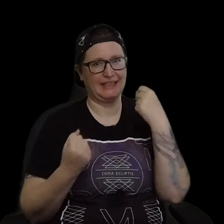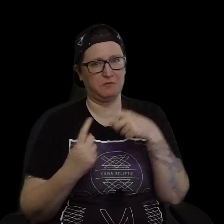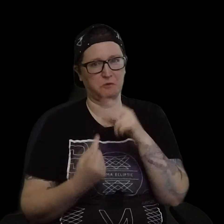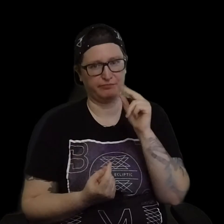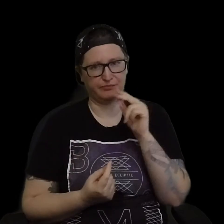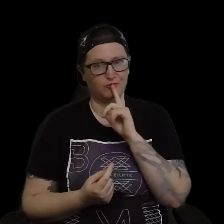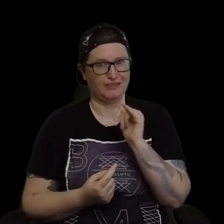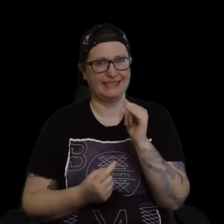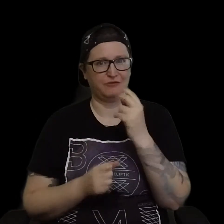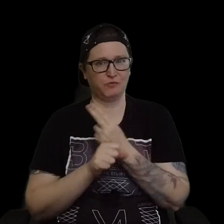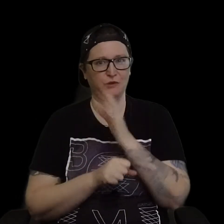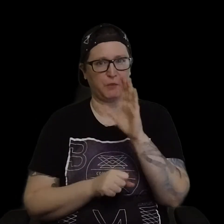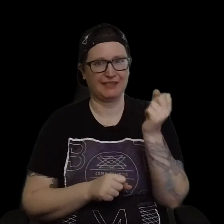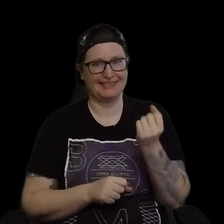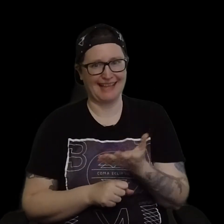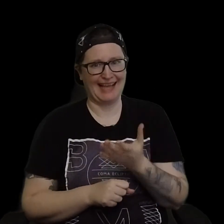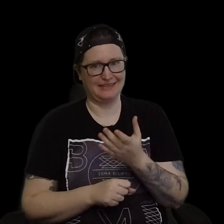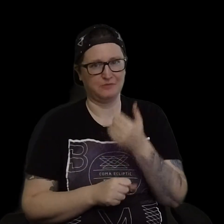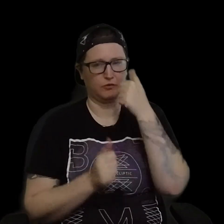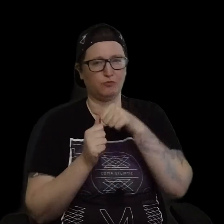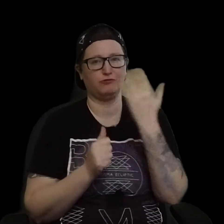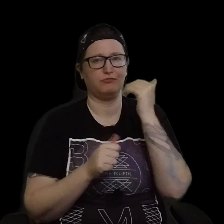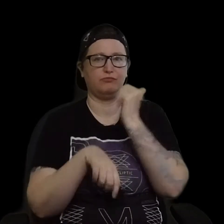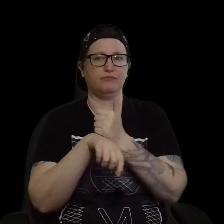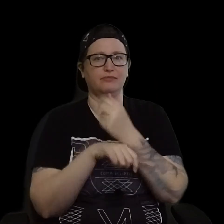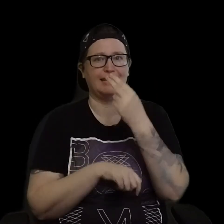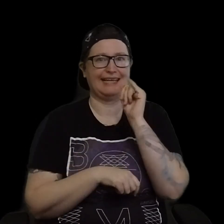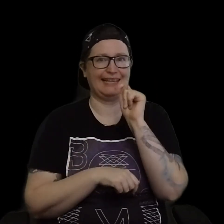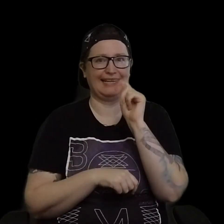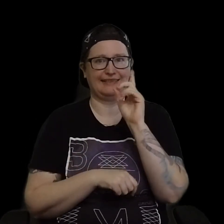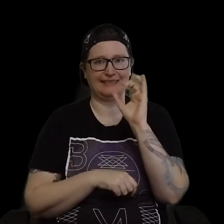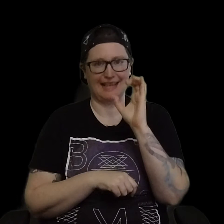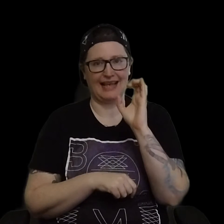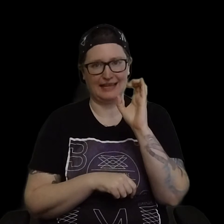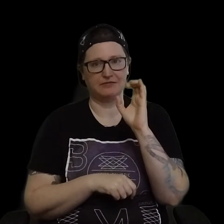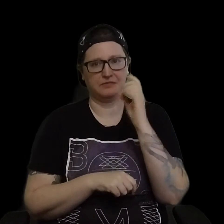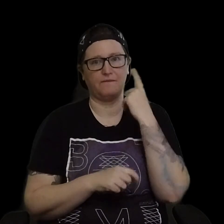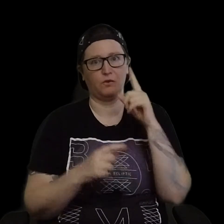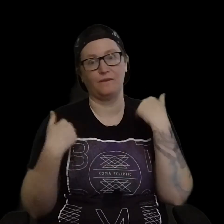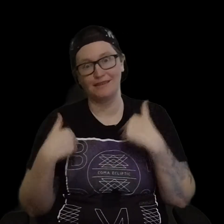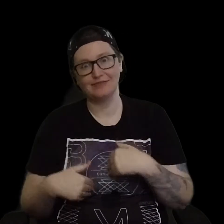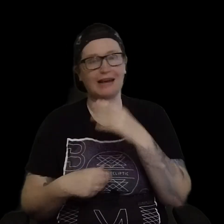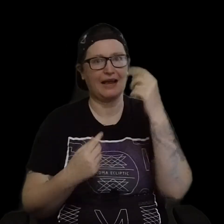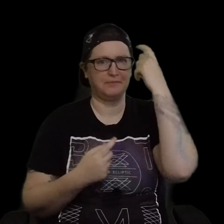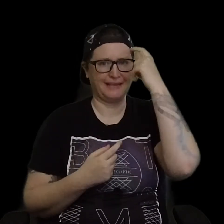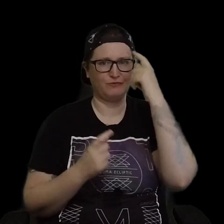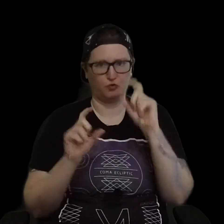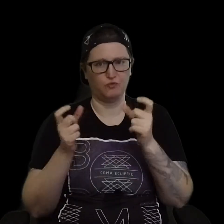hp they don't have health points so you just use your dice so it depends on a hit dice physical